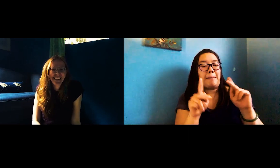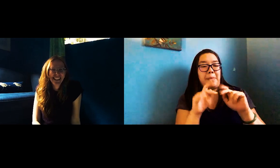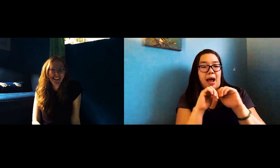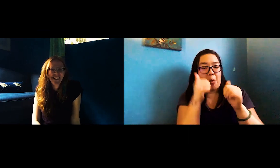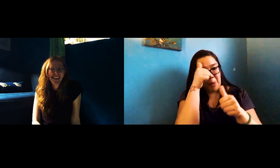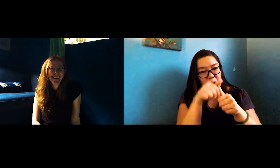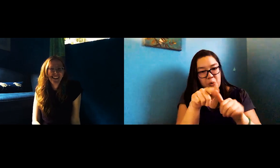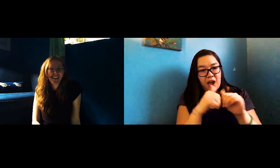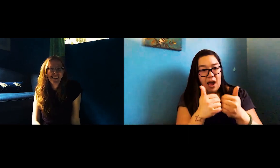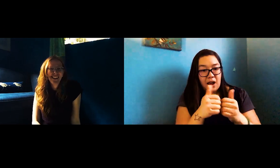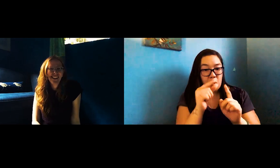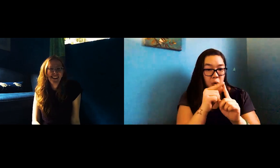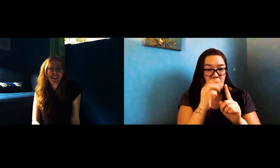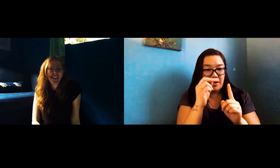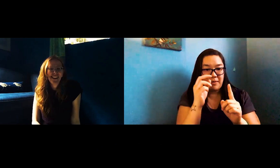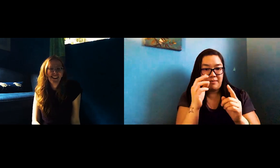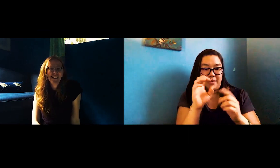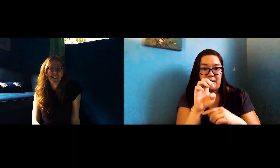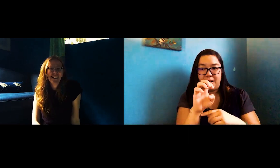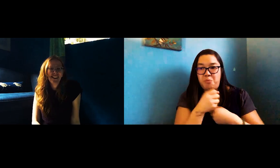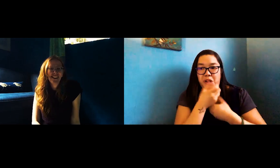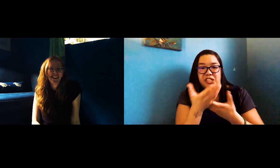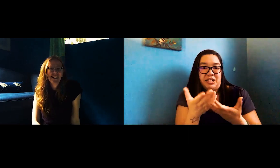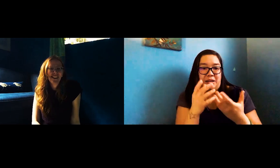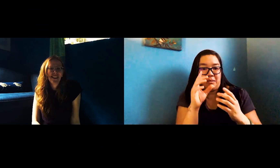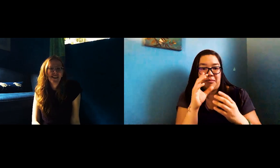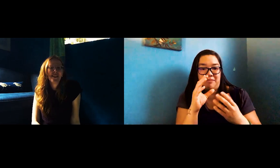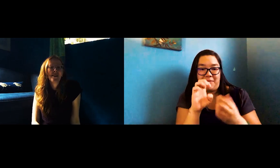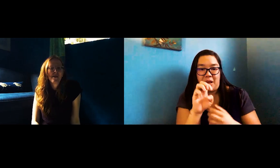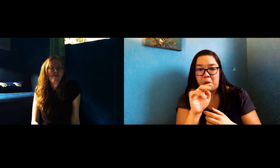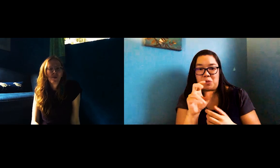What word or emotion would you like people to remember you by?